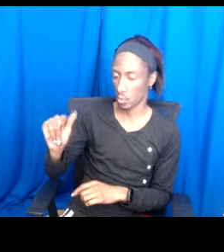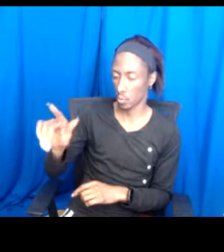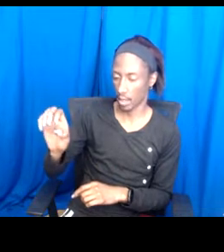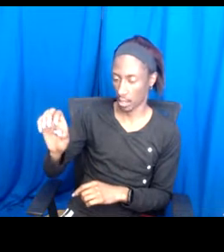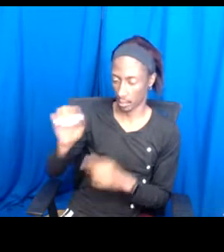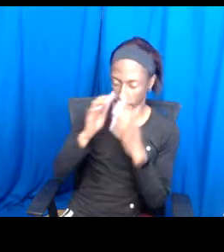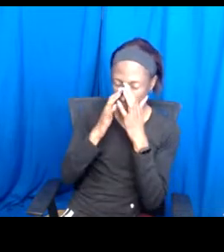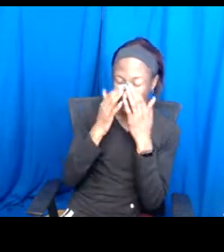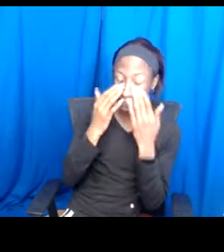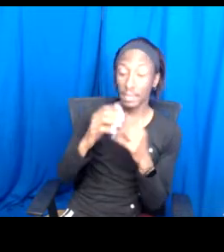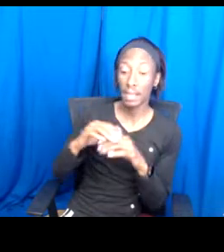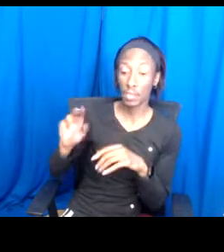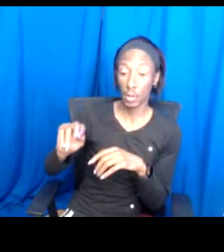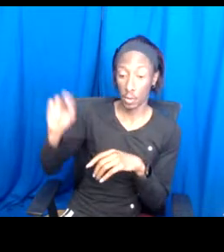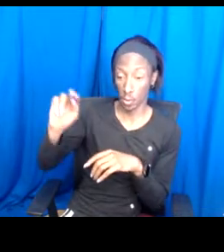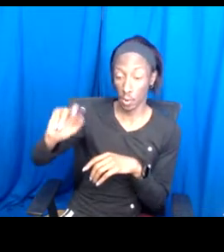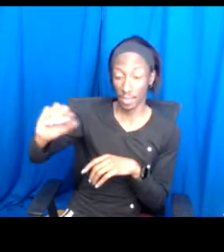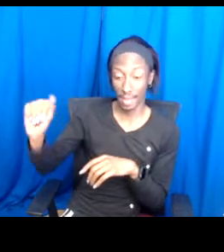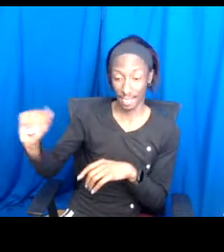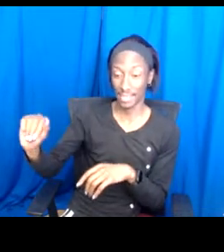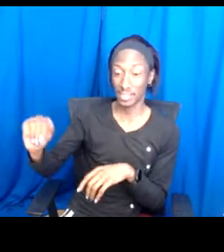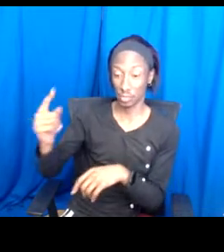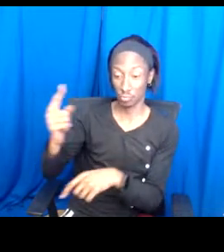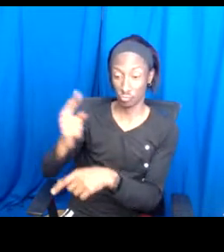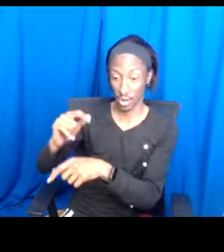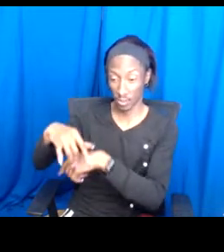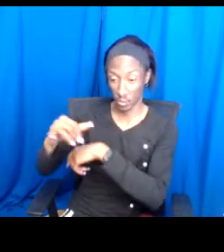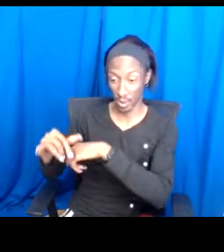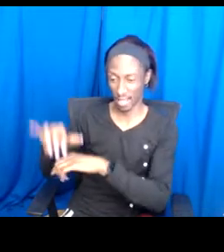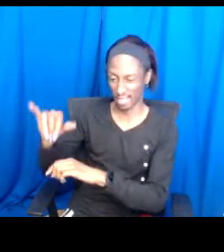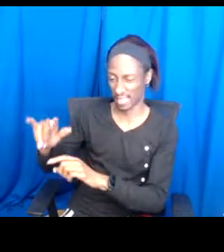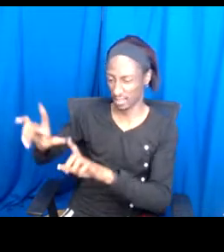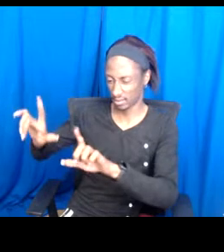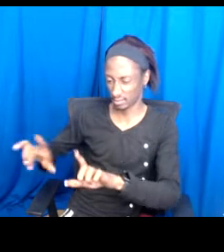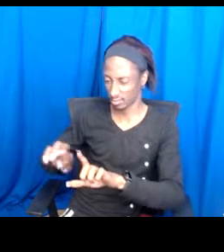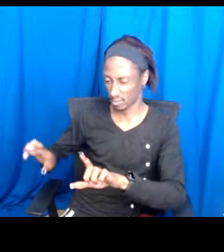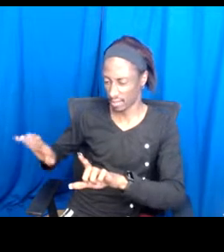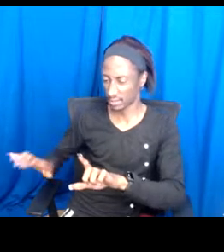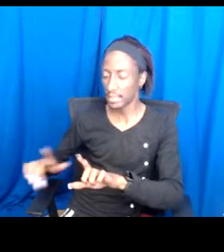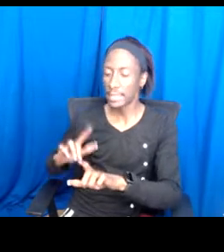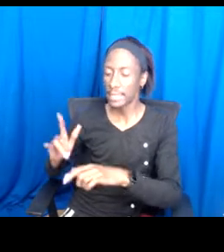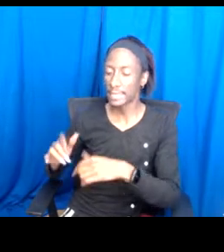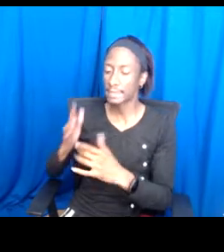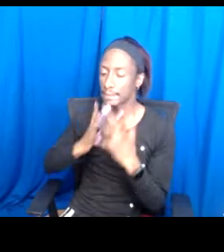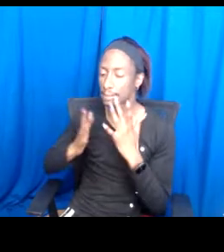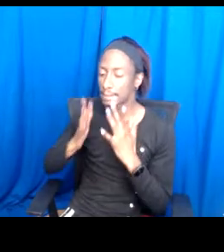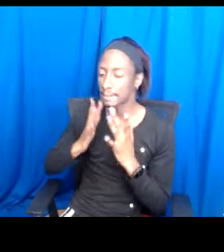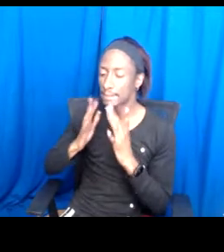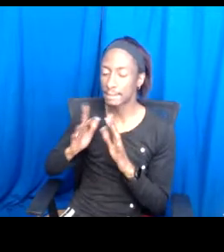The North Atlantic right whale which is pictured in the bottom right is one of the most endangered large whale species in the world.